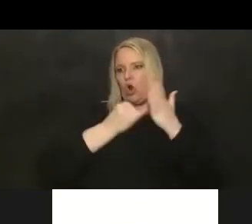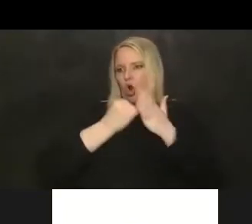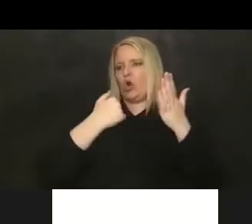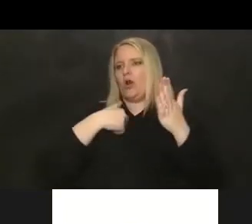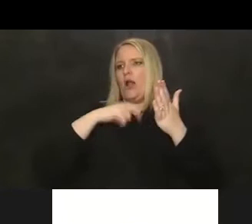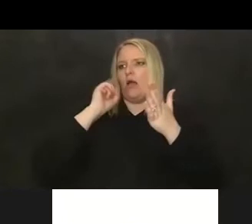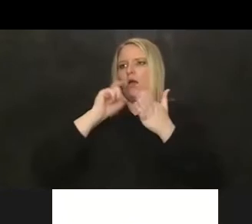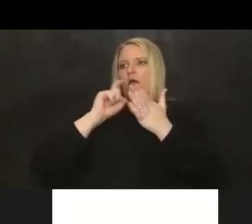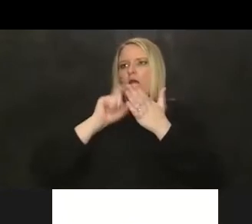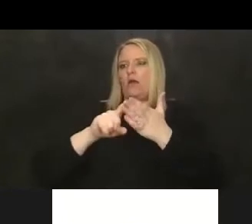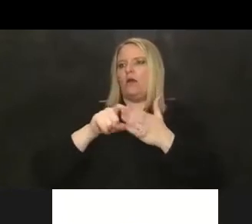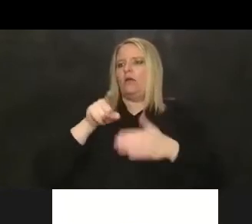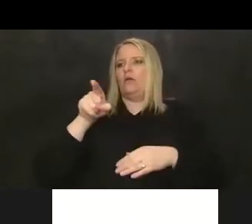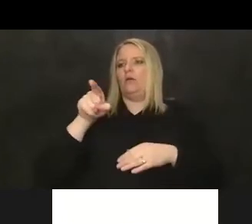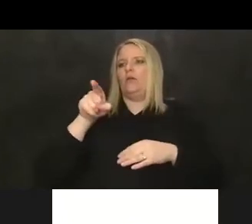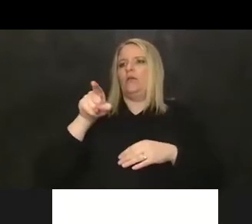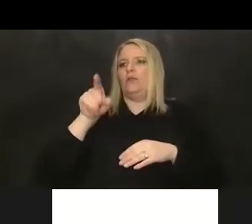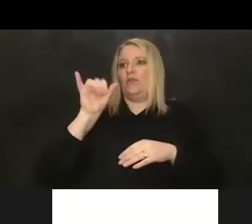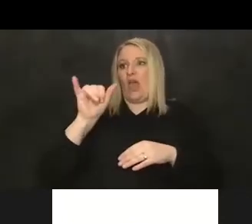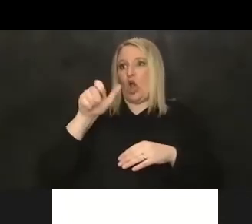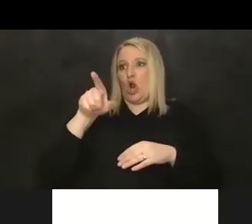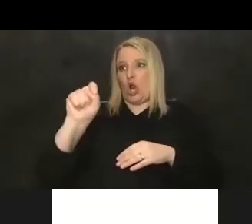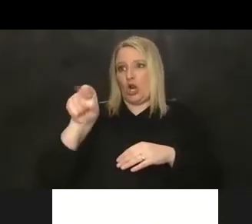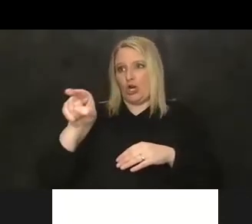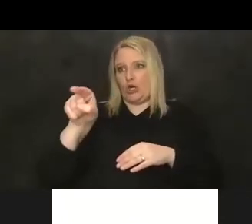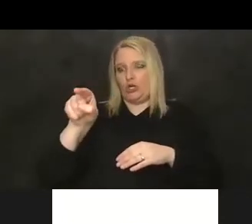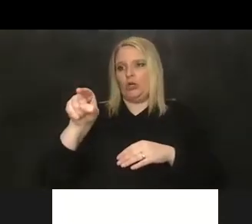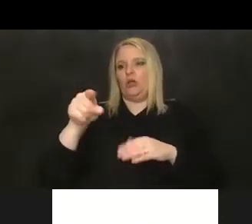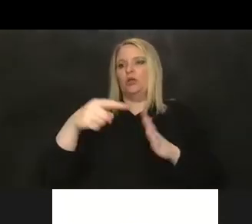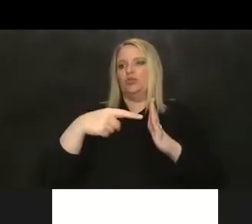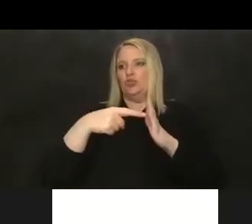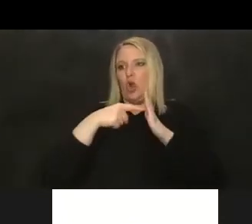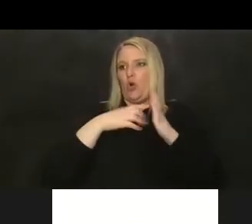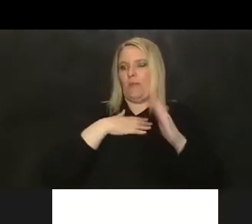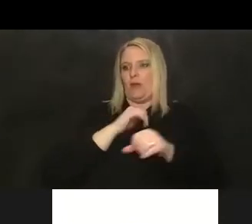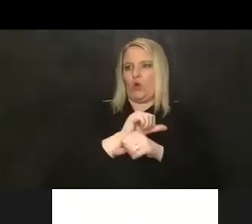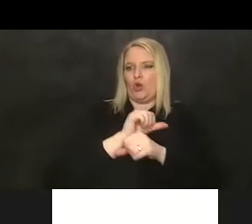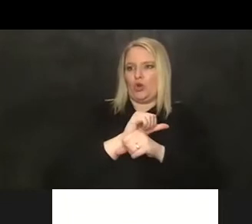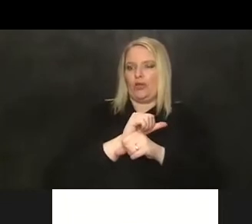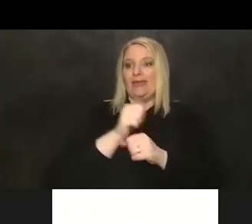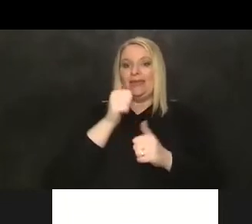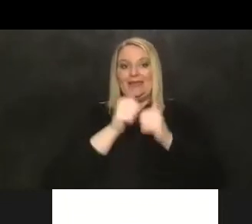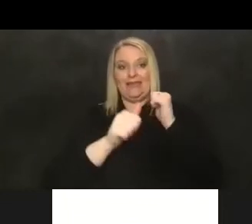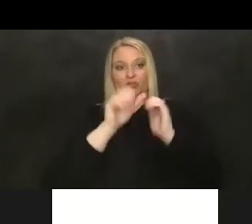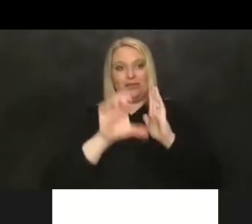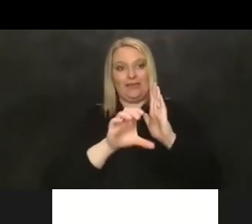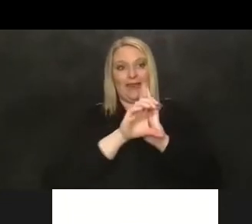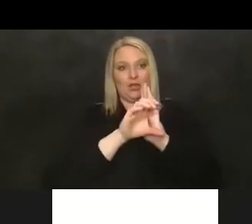a piece of art that reflects the tone of one of my works, or each character has a piece of artwork, and